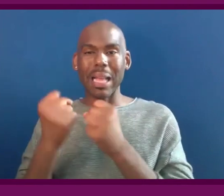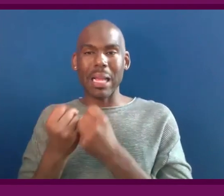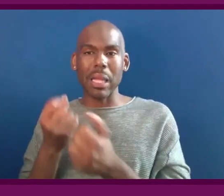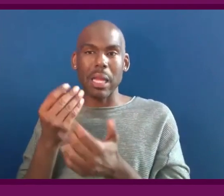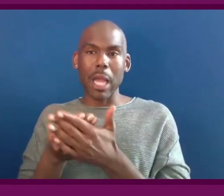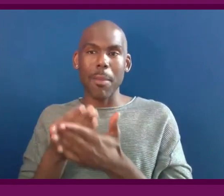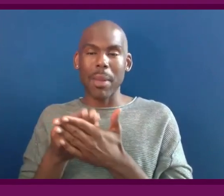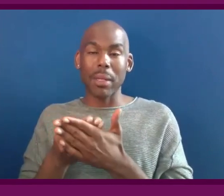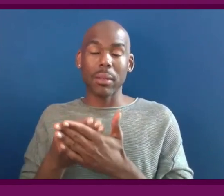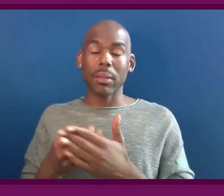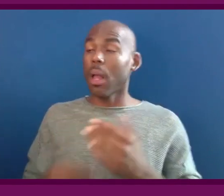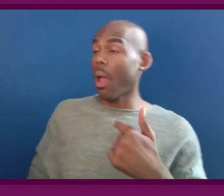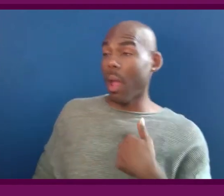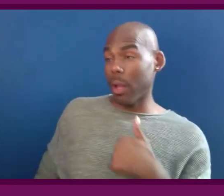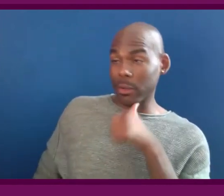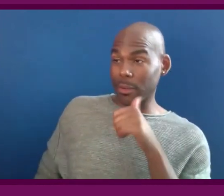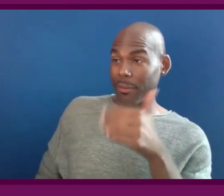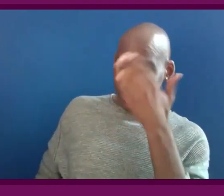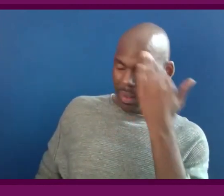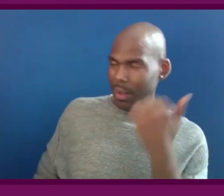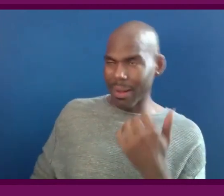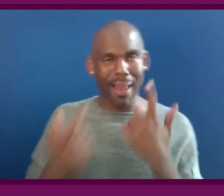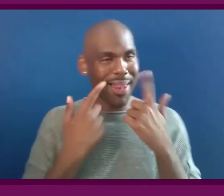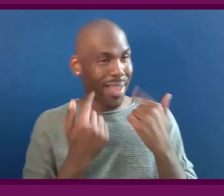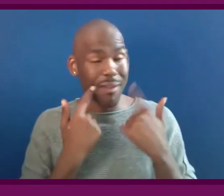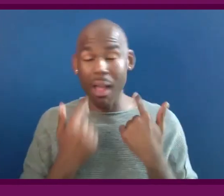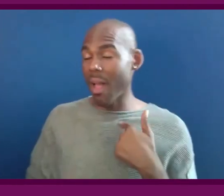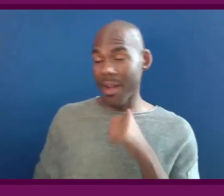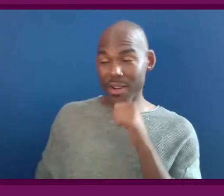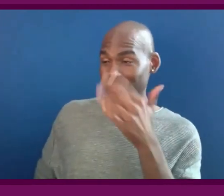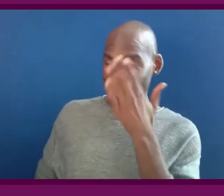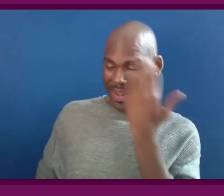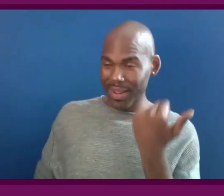Kamilah Martin-Proctor: I wish it was different. Ashley Inkumsah: I don't forget, personally.